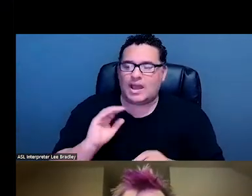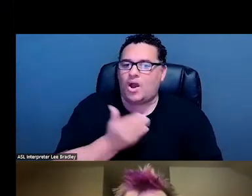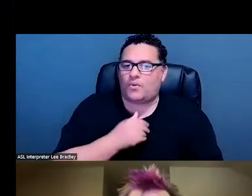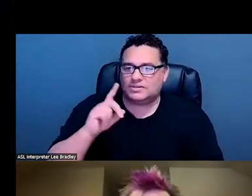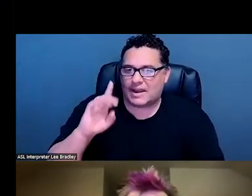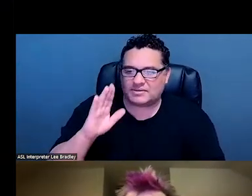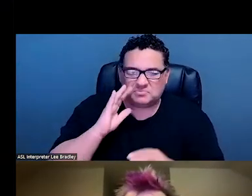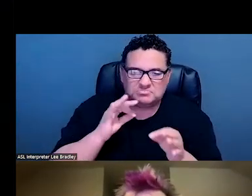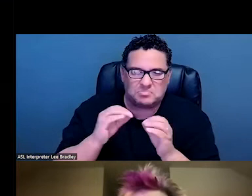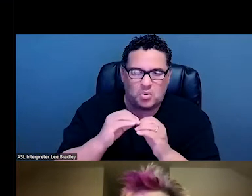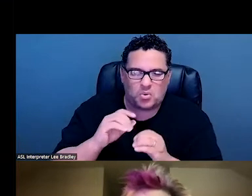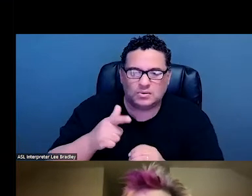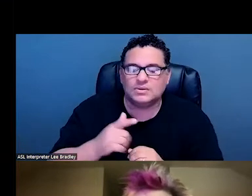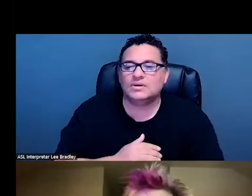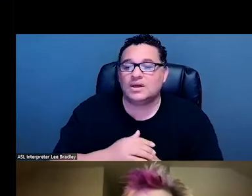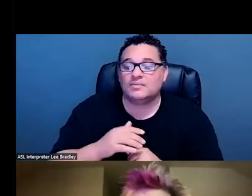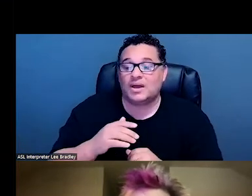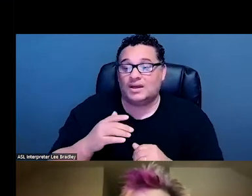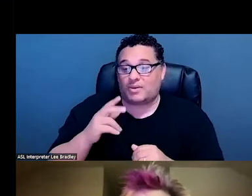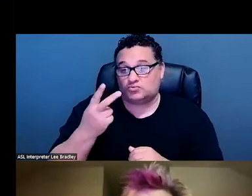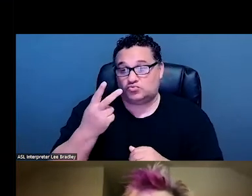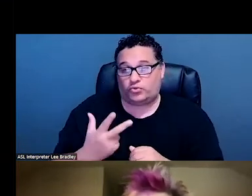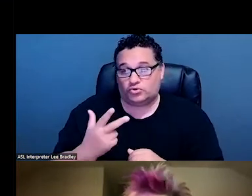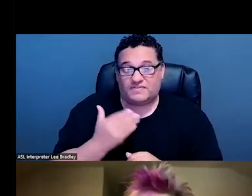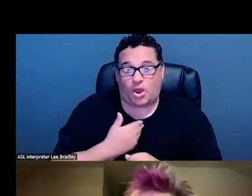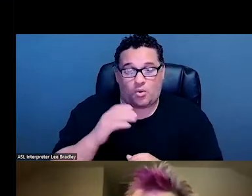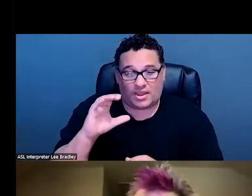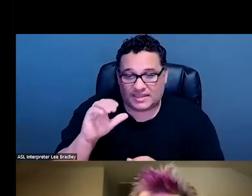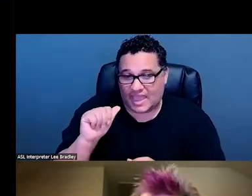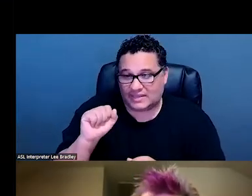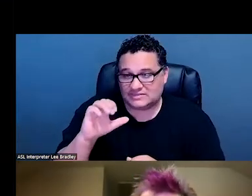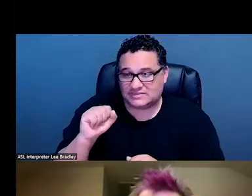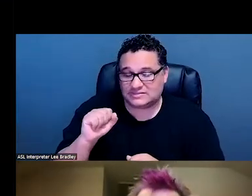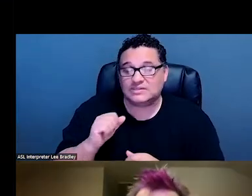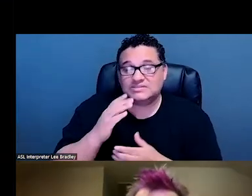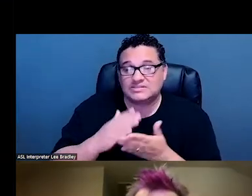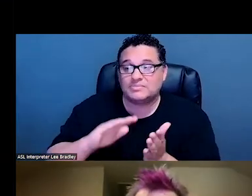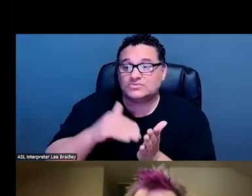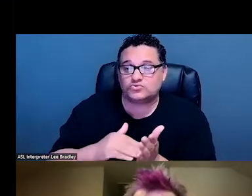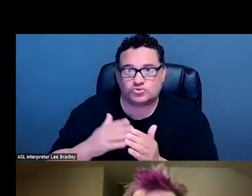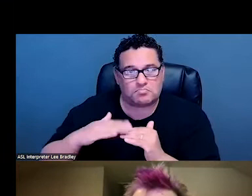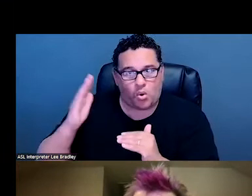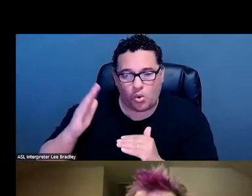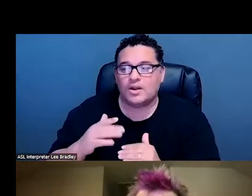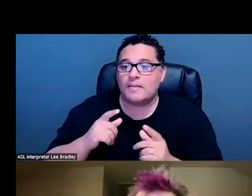HERE TO TELL YOU ABOUT 2/3 OF THE CASES, IN SOME CENTERS, MORE, ARE MANAGED AT THE SITE